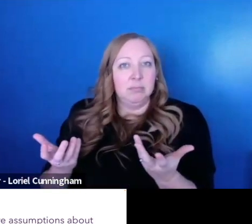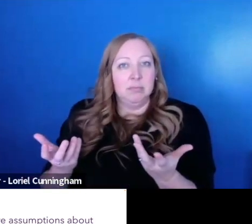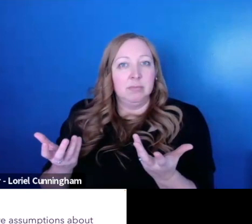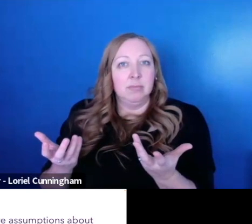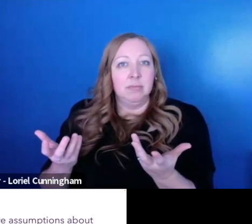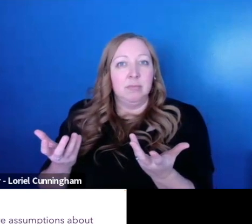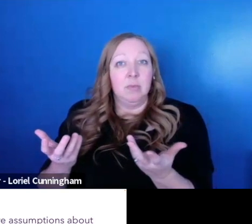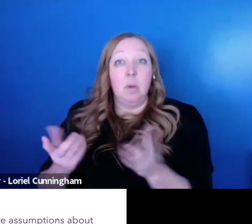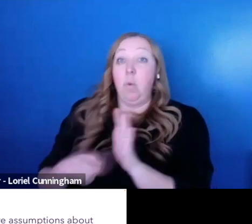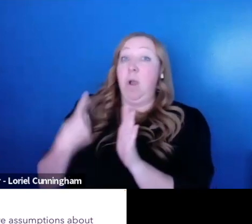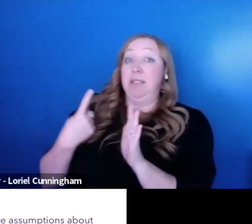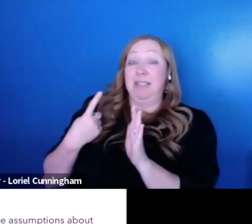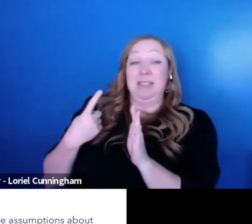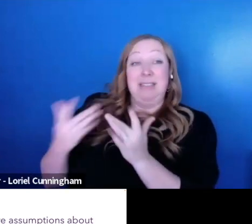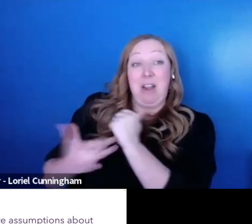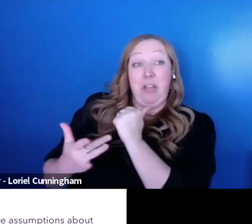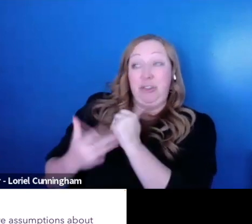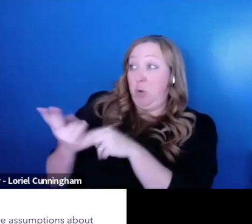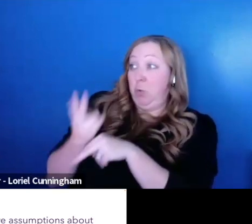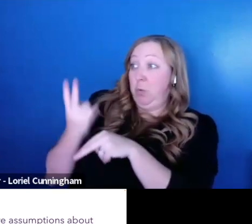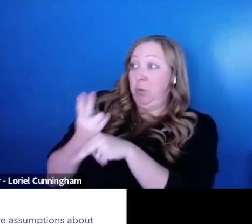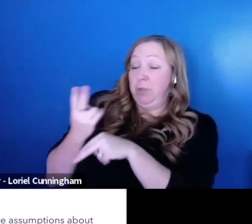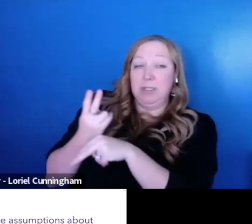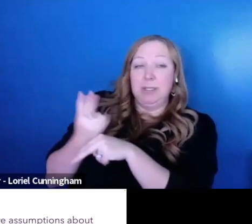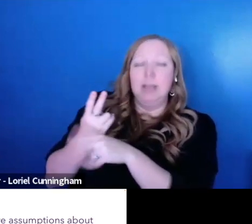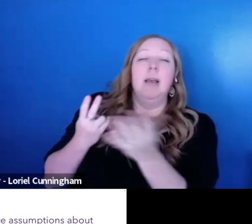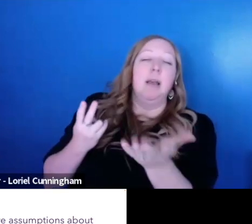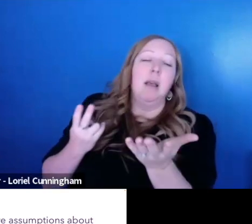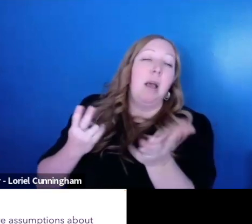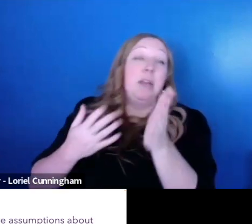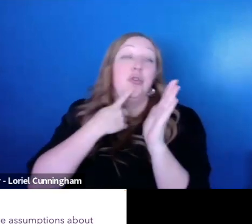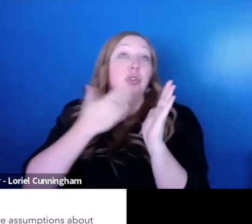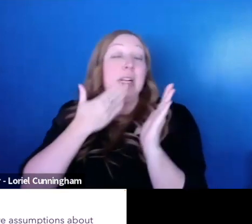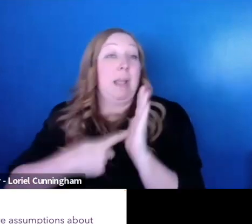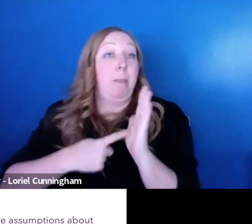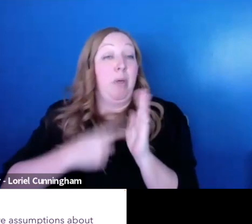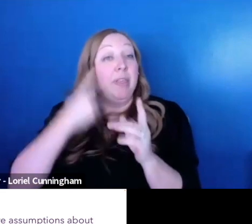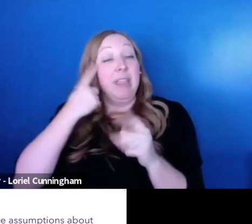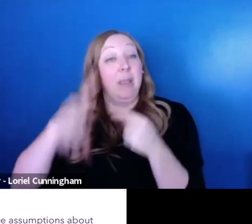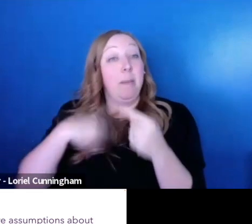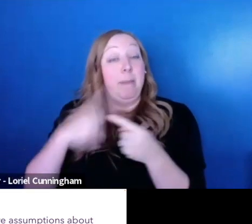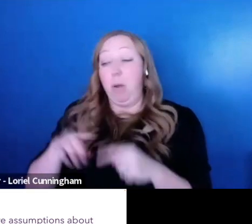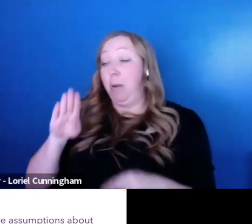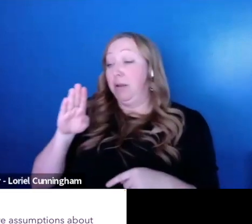really good examples here of thinking around algorithms, if you go back to Ruha Benjamin's work, where these things are